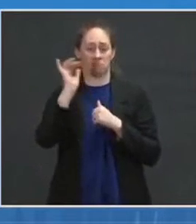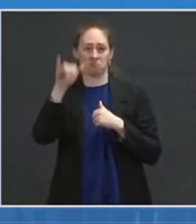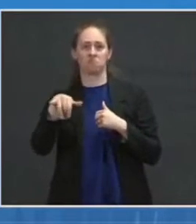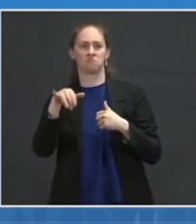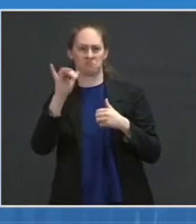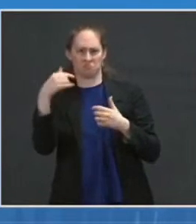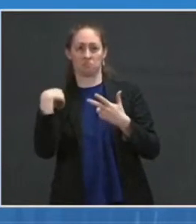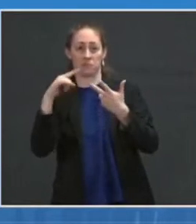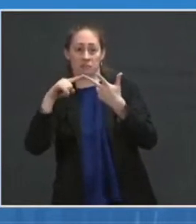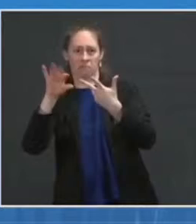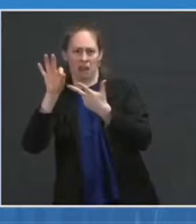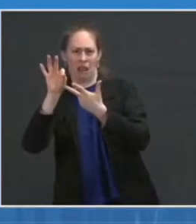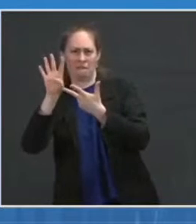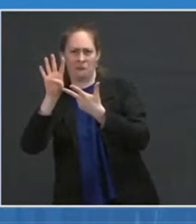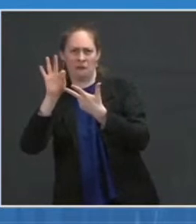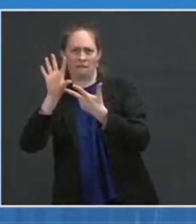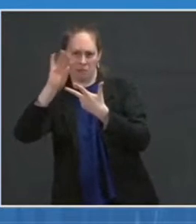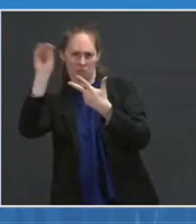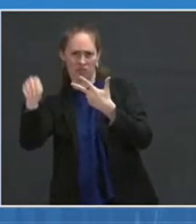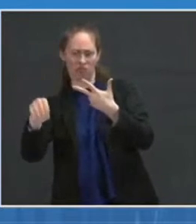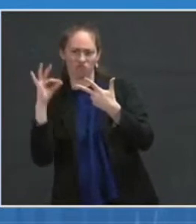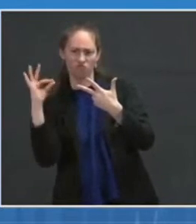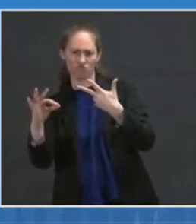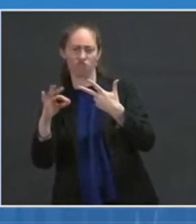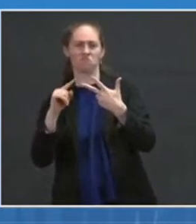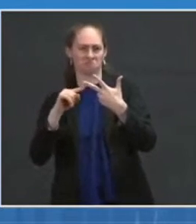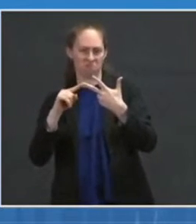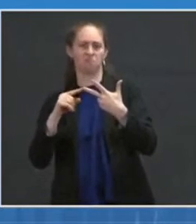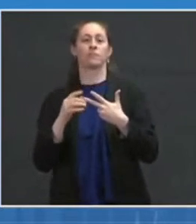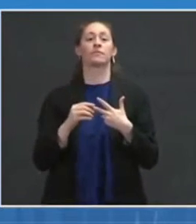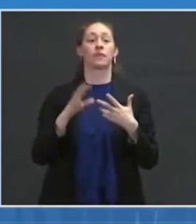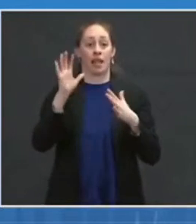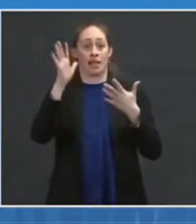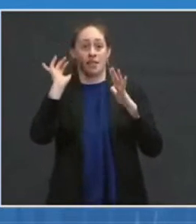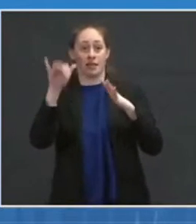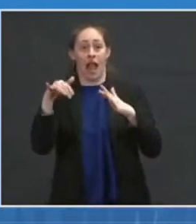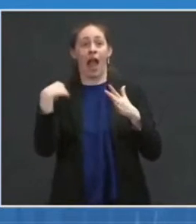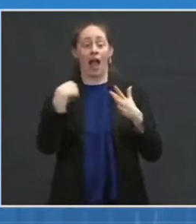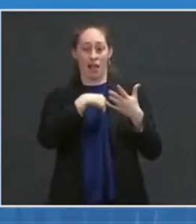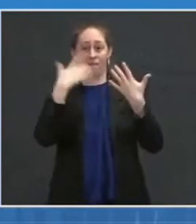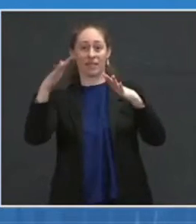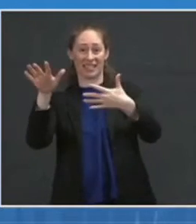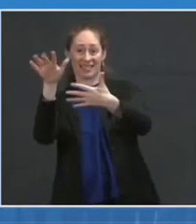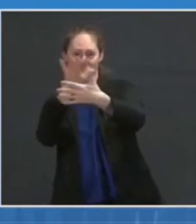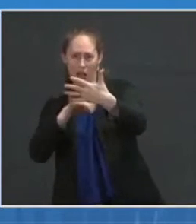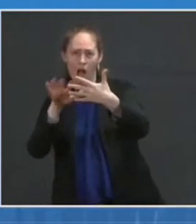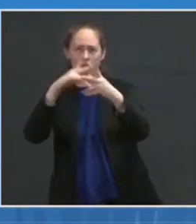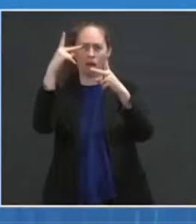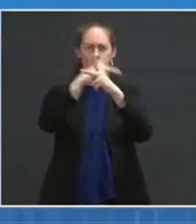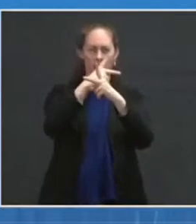HAVING SHOWN A 94 TO 95 PERCENT EFFICACY.